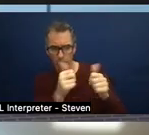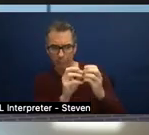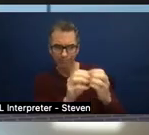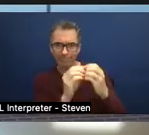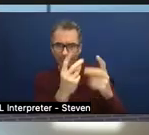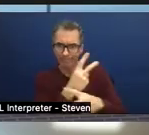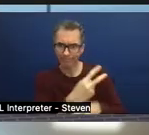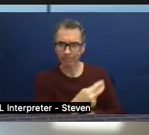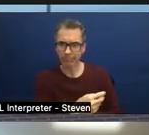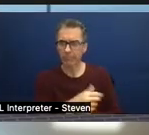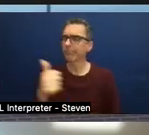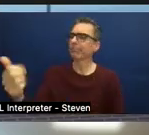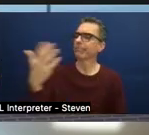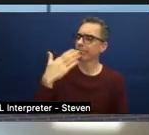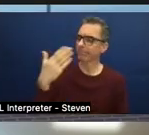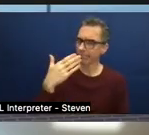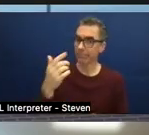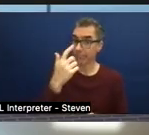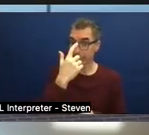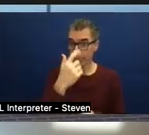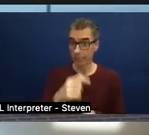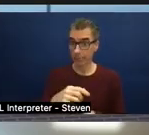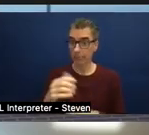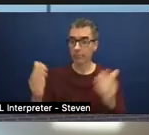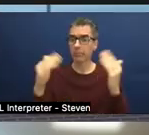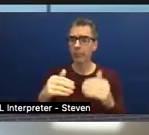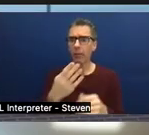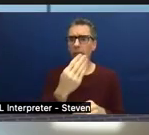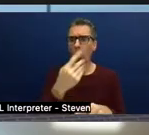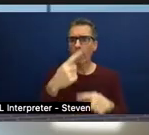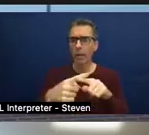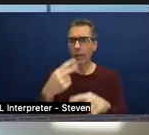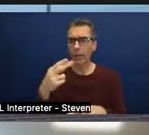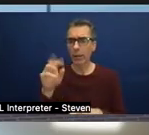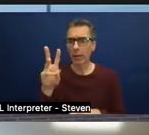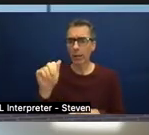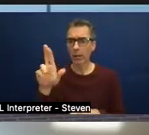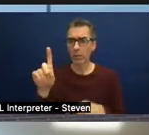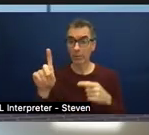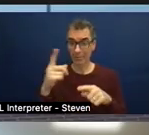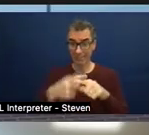Thank you. And then at 14th and Howard, I noticed that oftentimes,